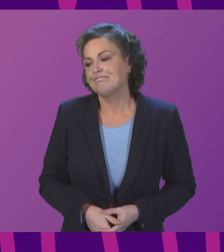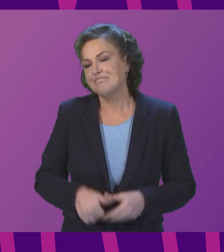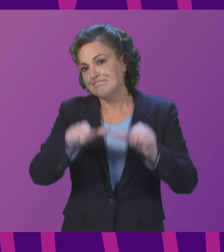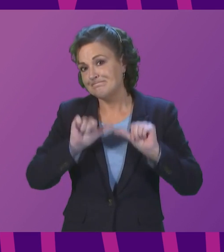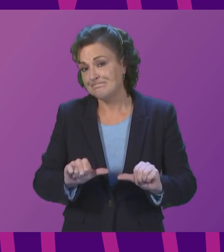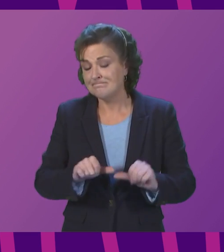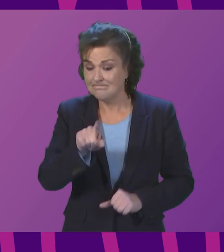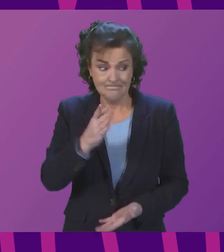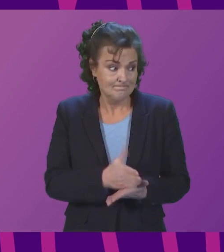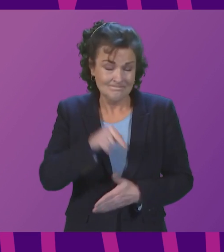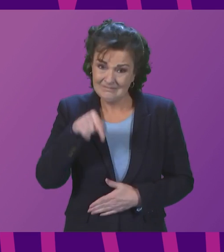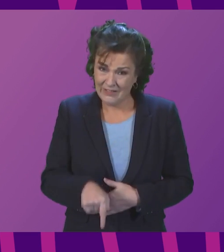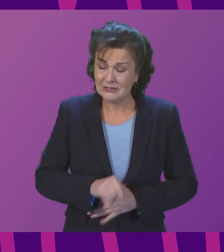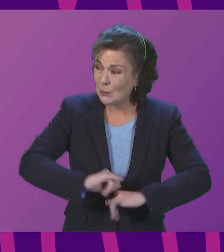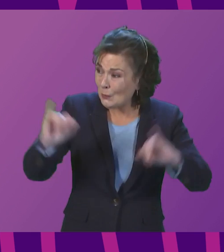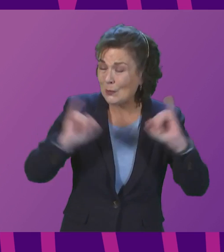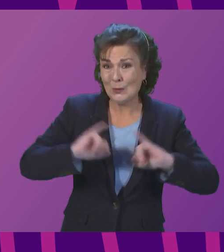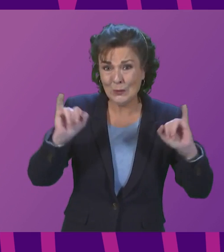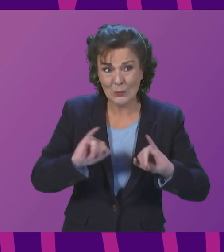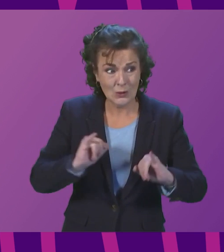At the same time, energy giants are posting record profits.